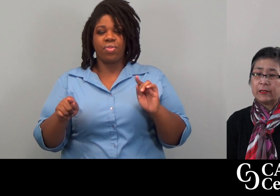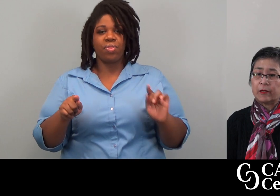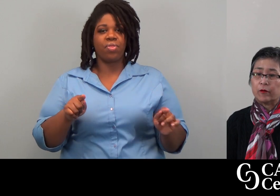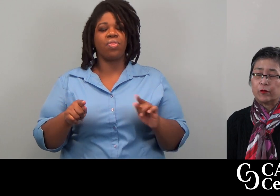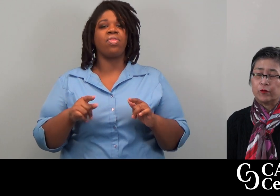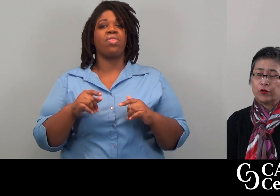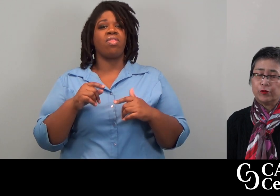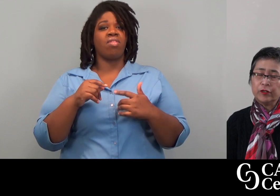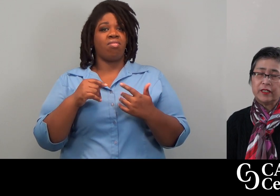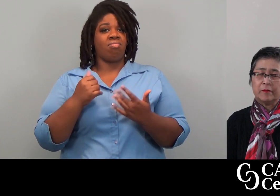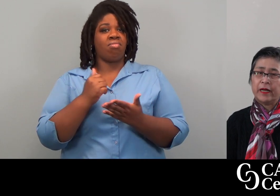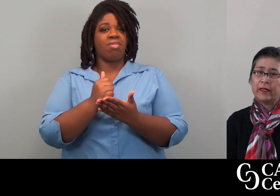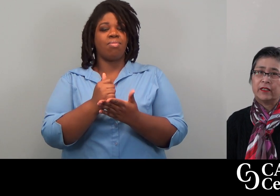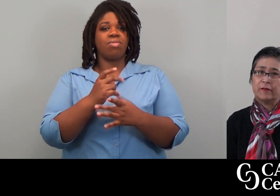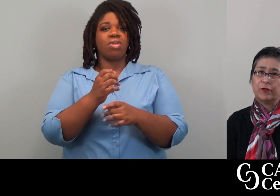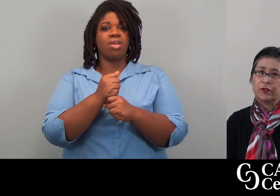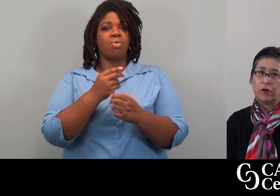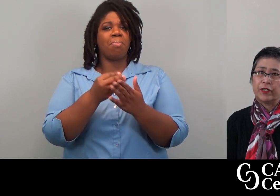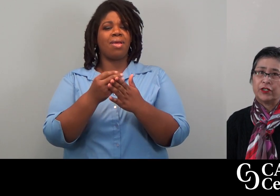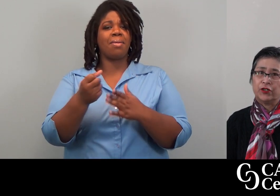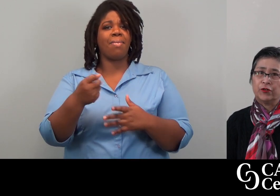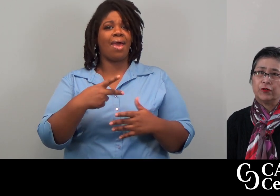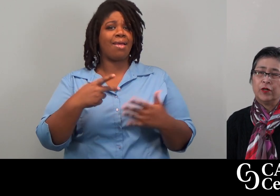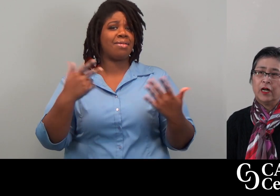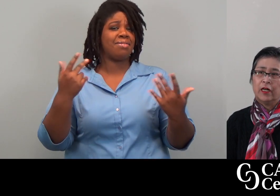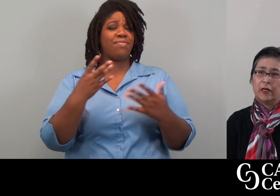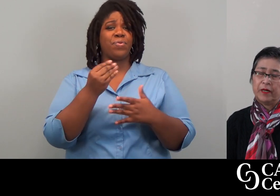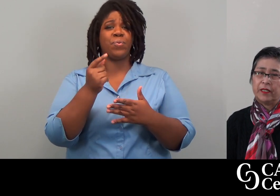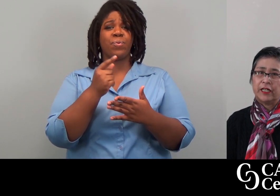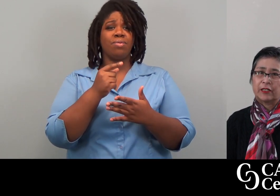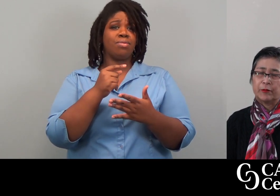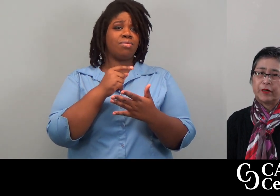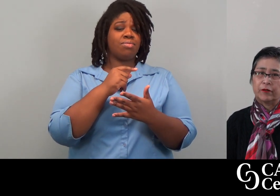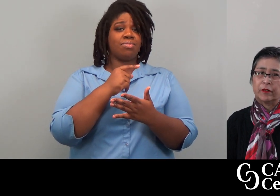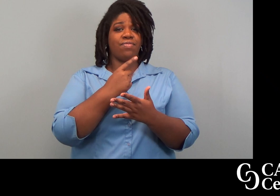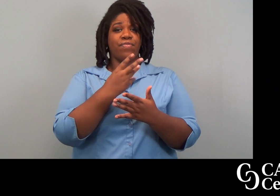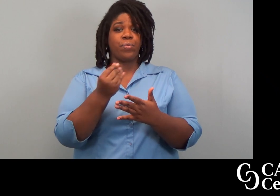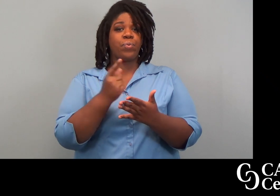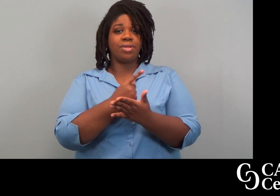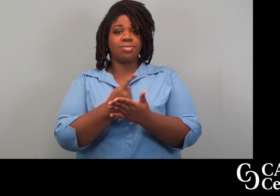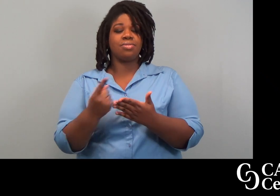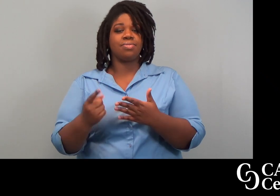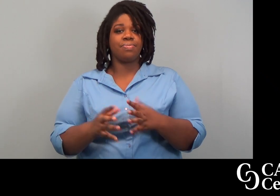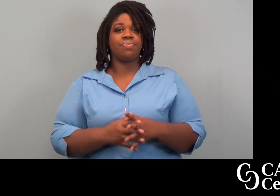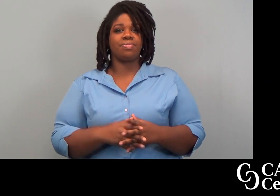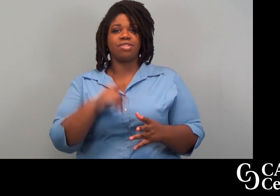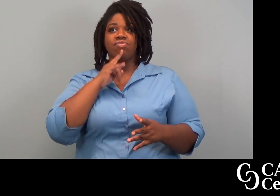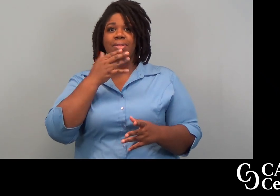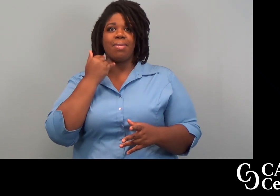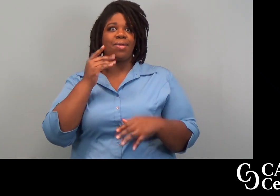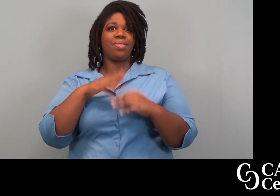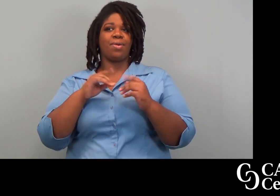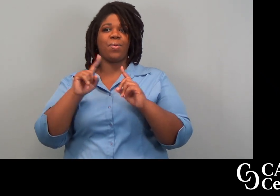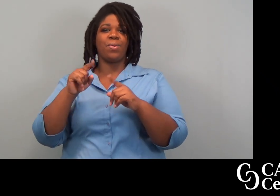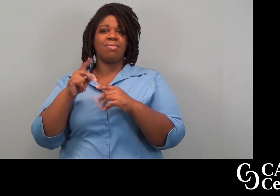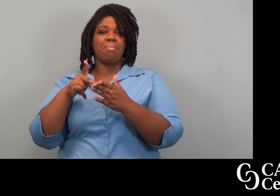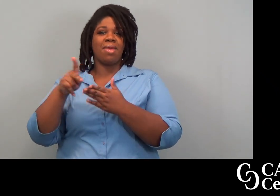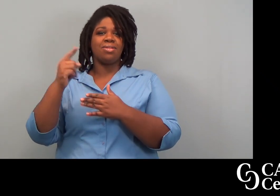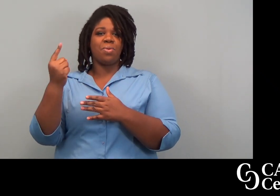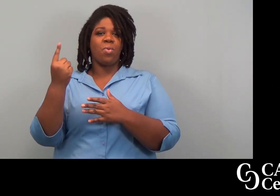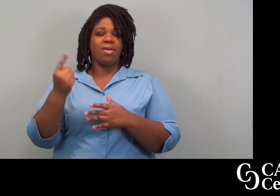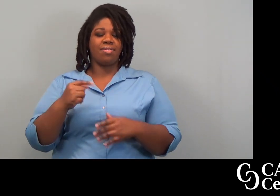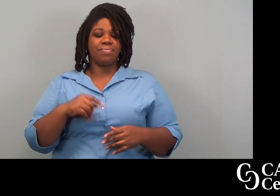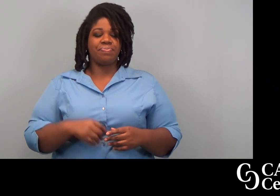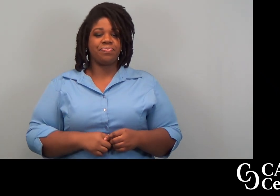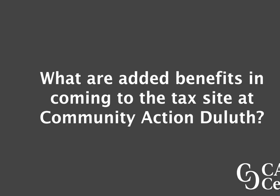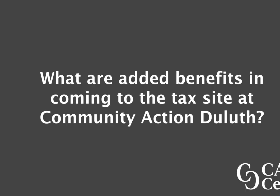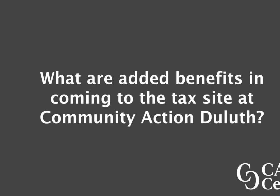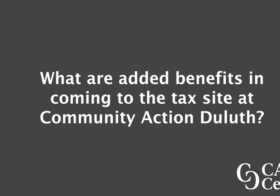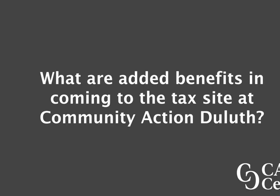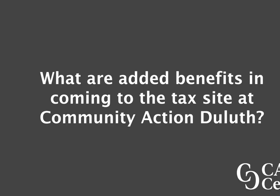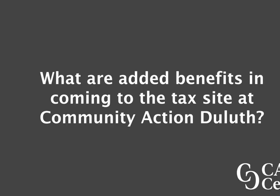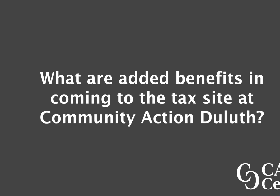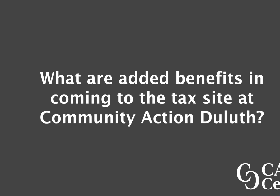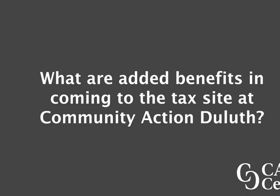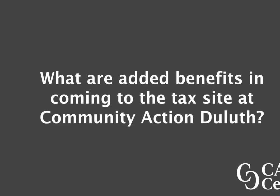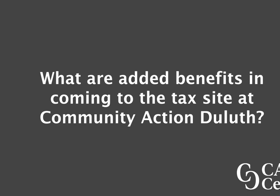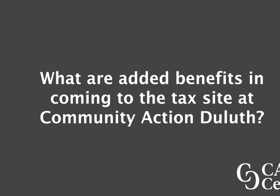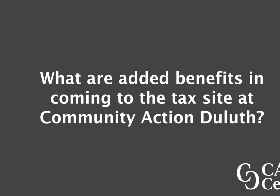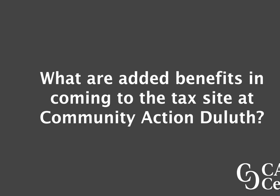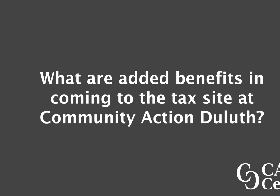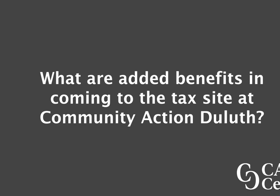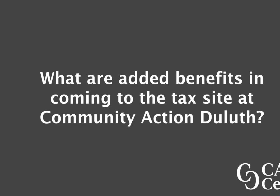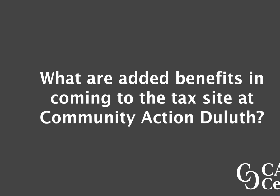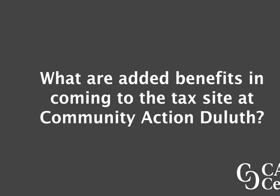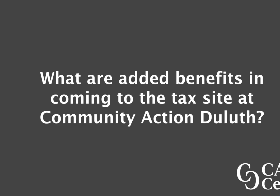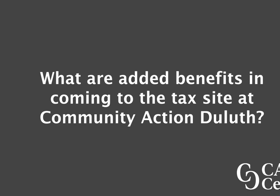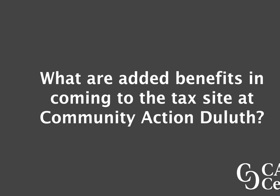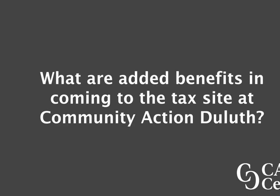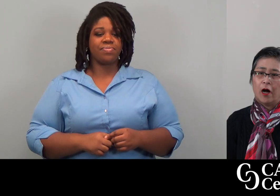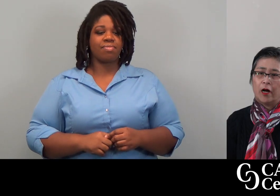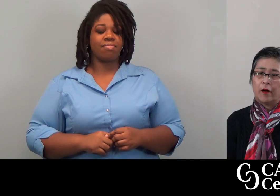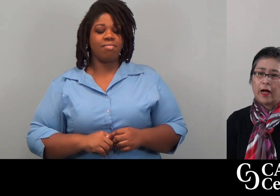It's truly competitive with going to a paid tax preparer.